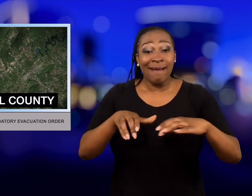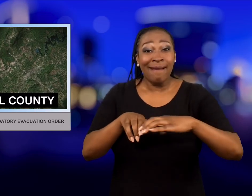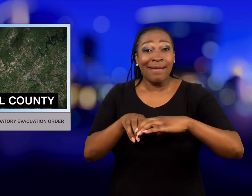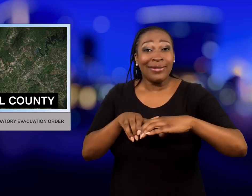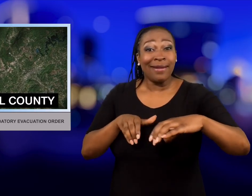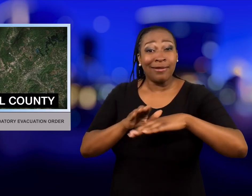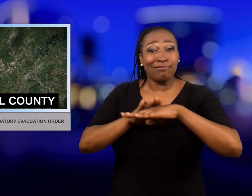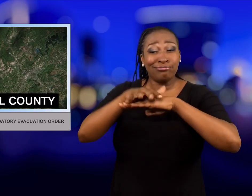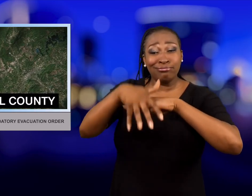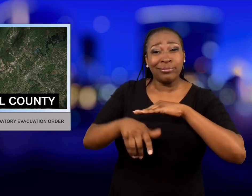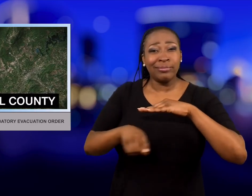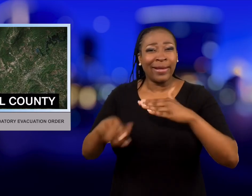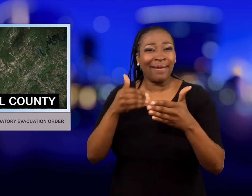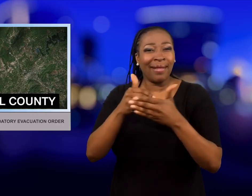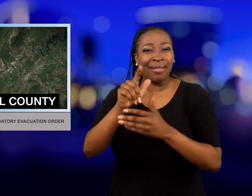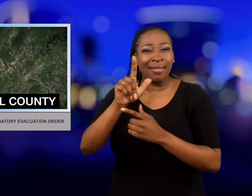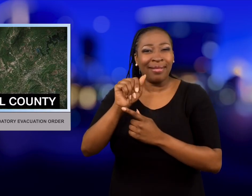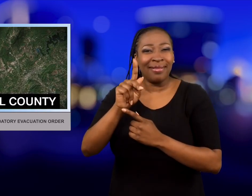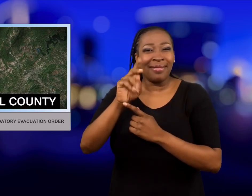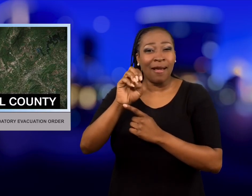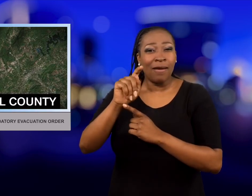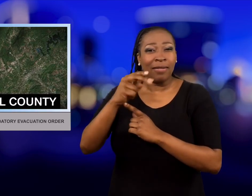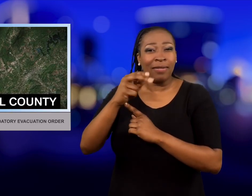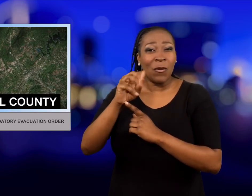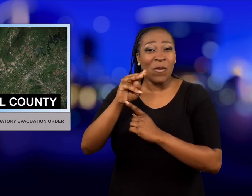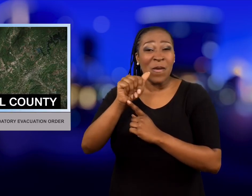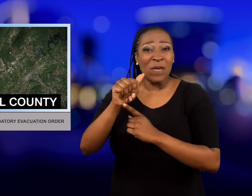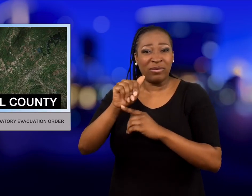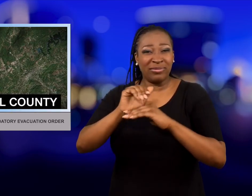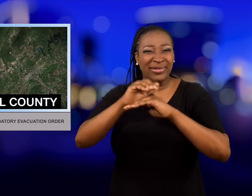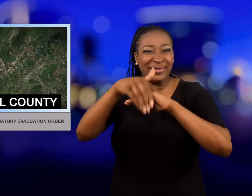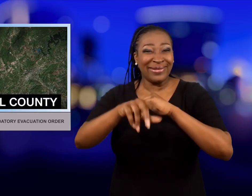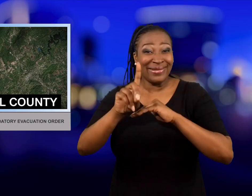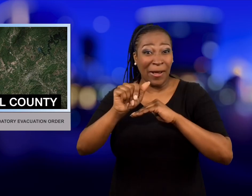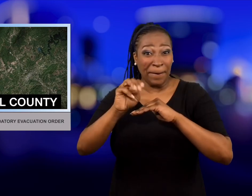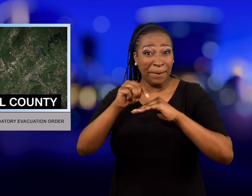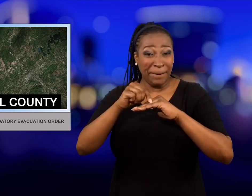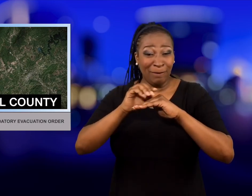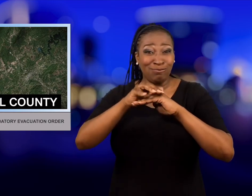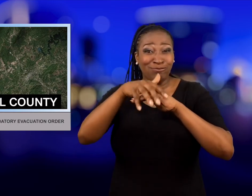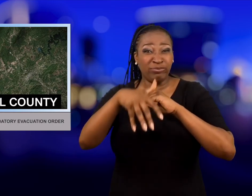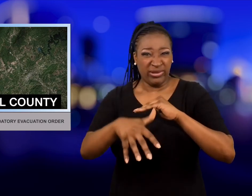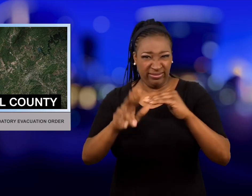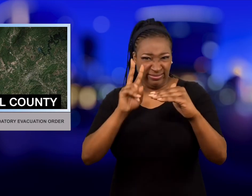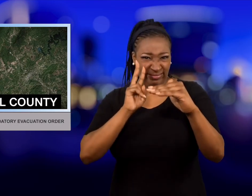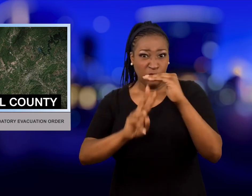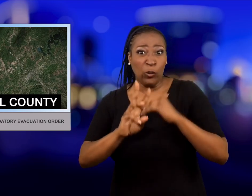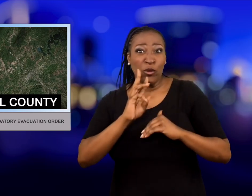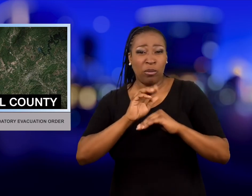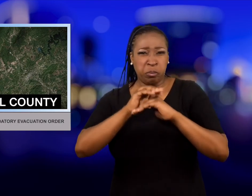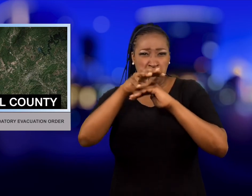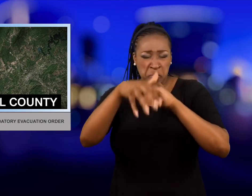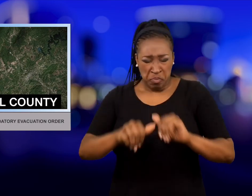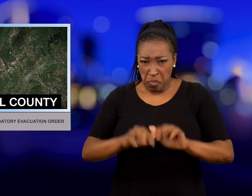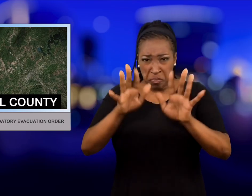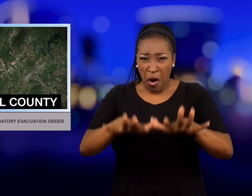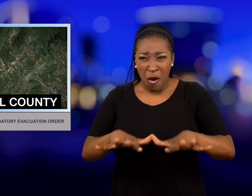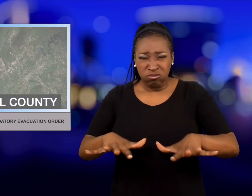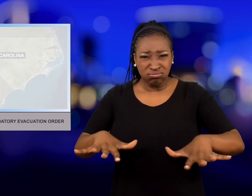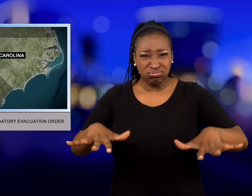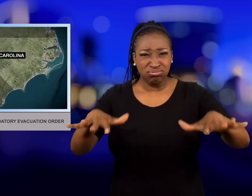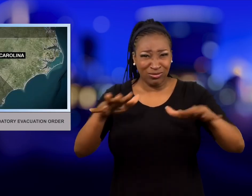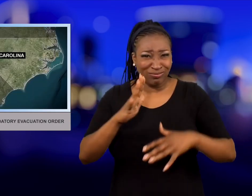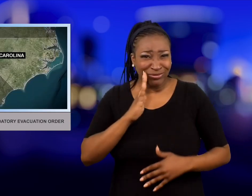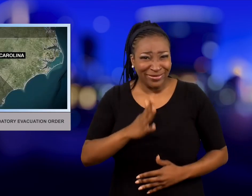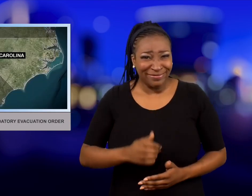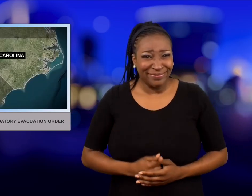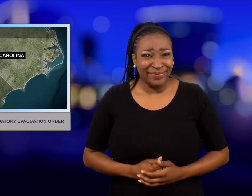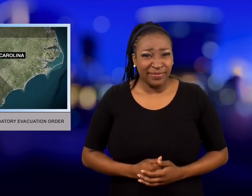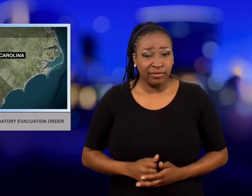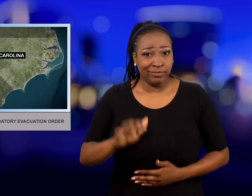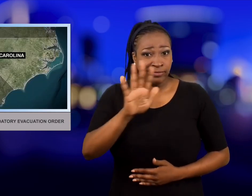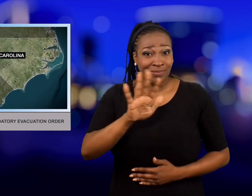There's a landslide near the side of Lake Tahoma and an imminent failure is expected.